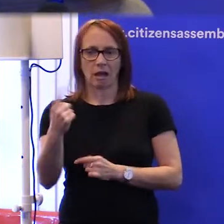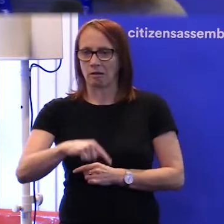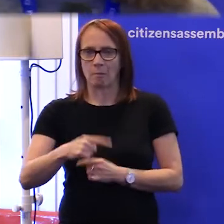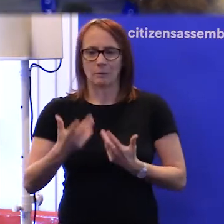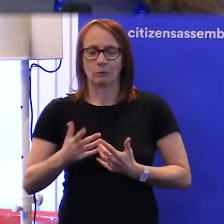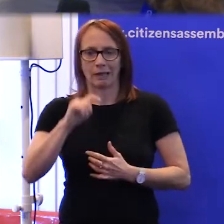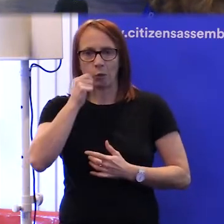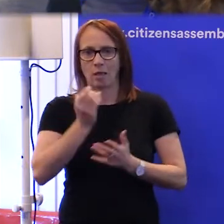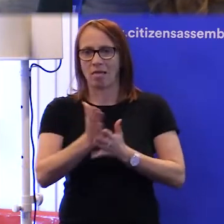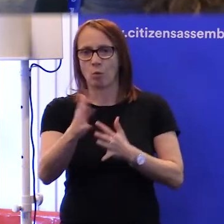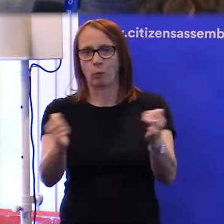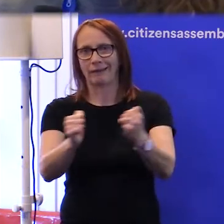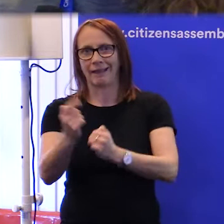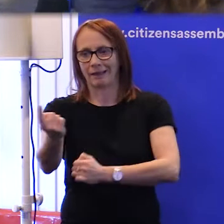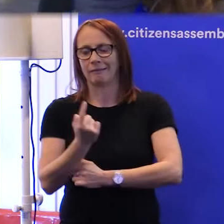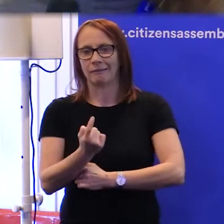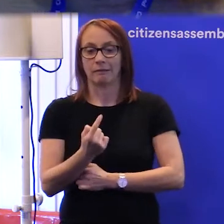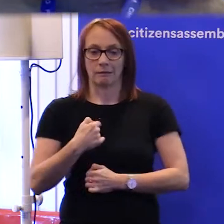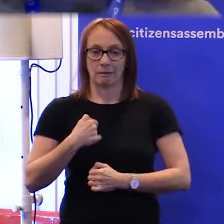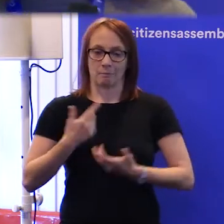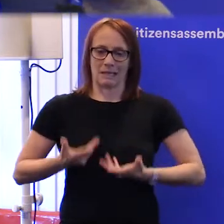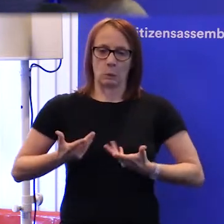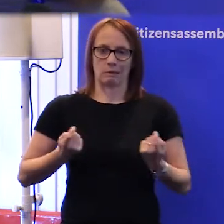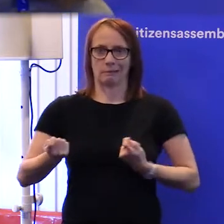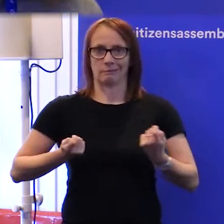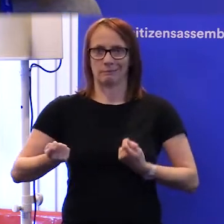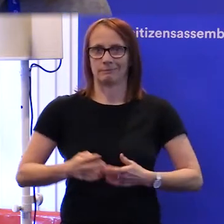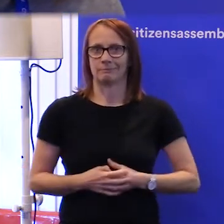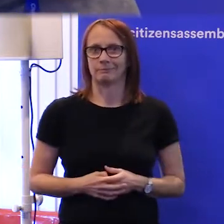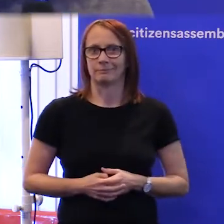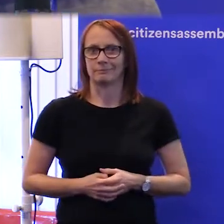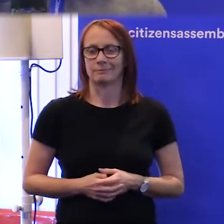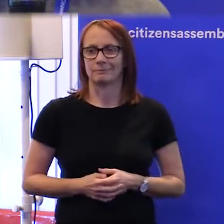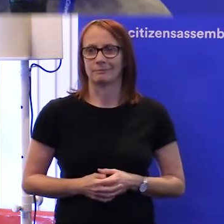weekend so I am going to be steering the ship for this evening and I just wanted